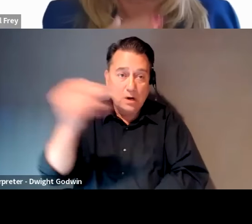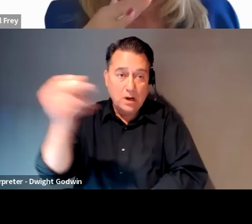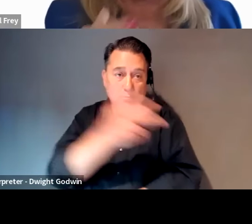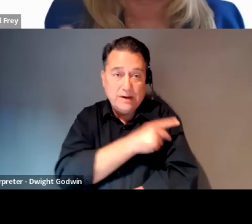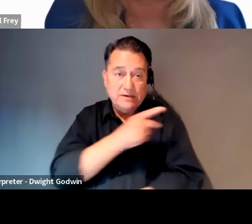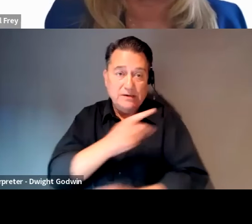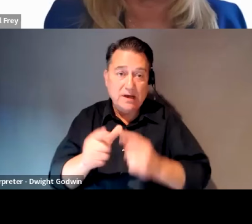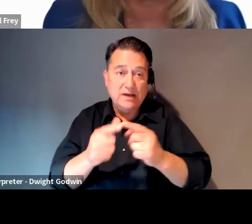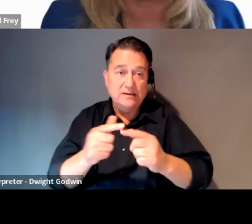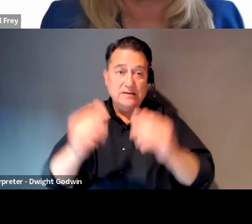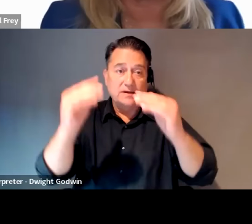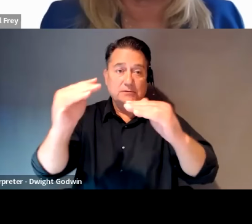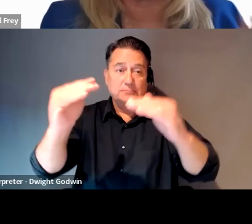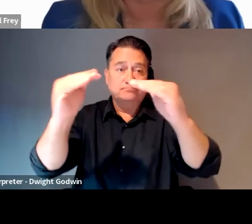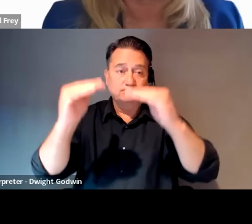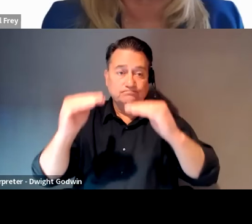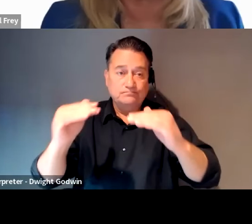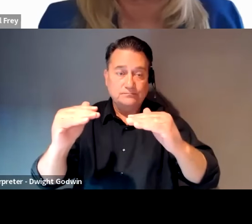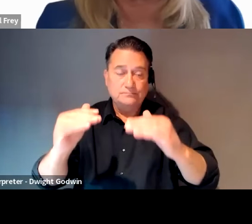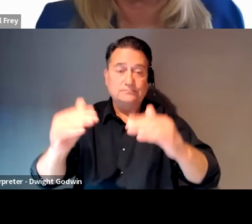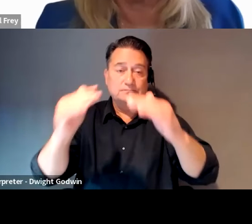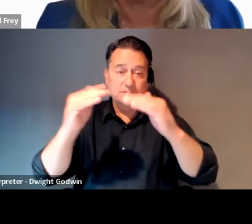as they continue to move through the phases.